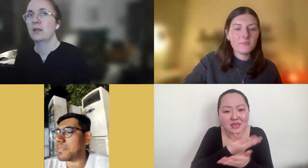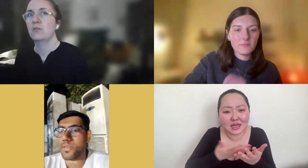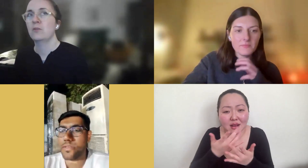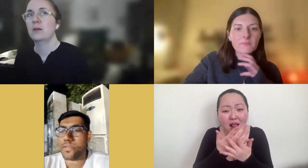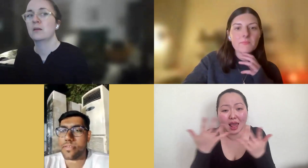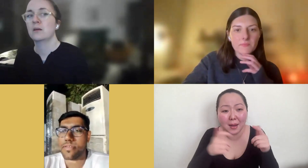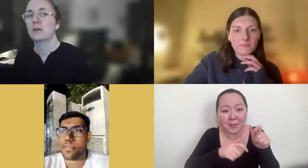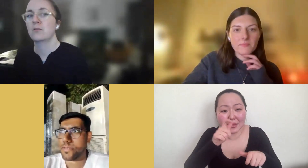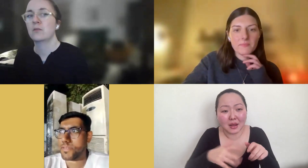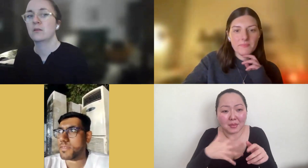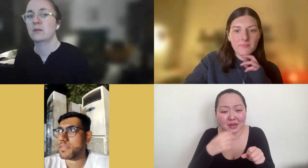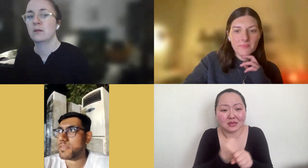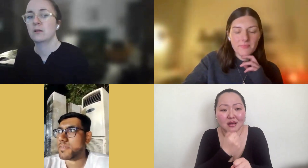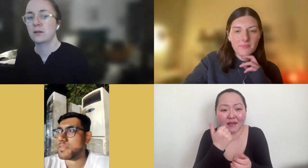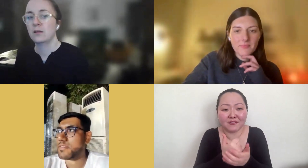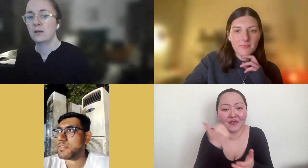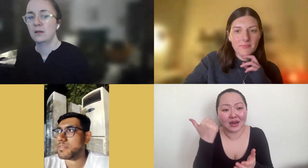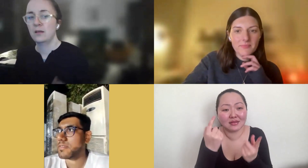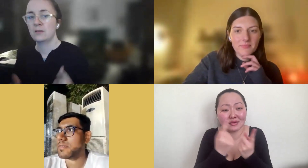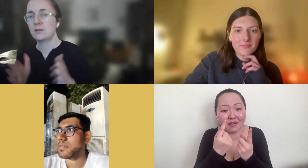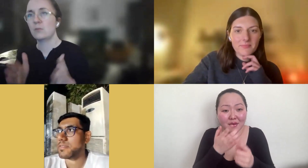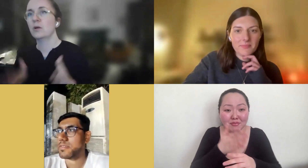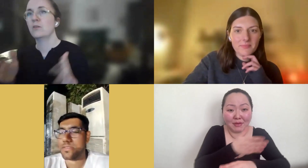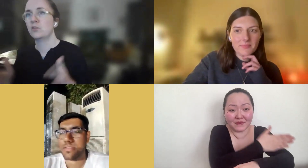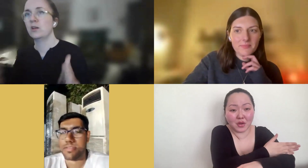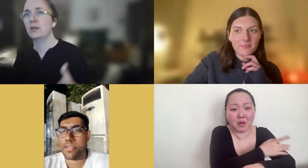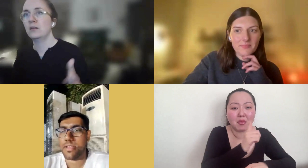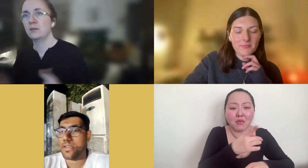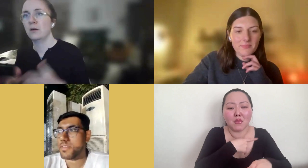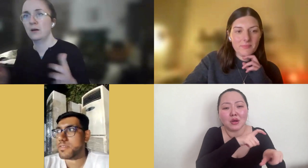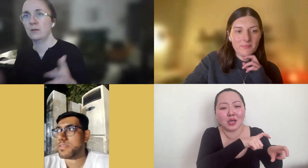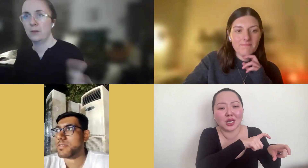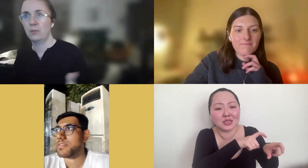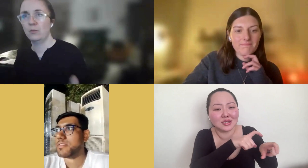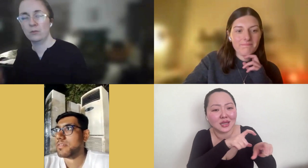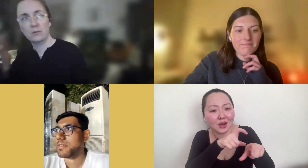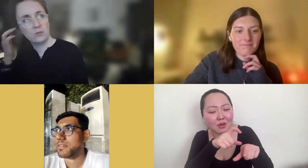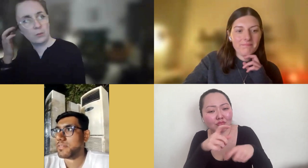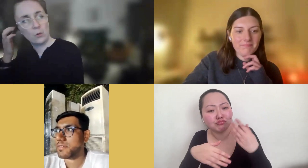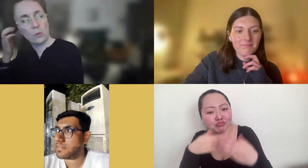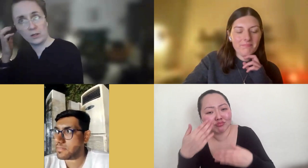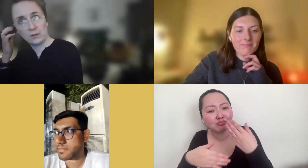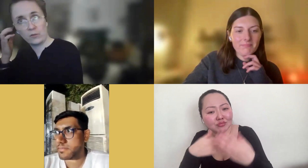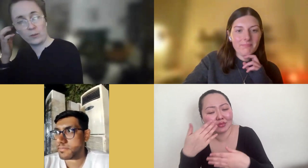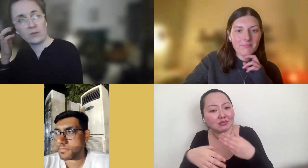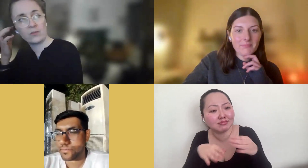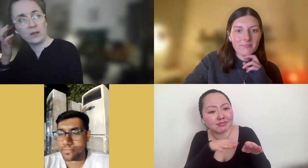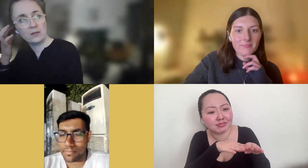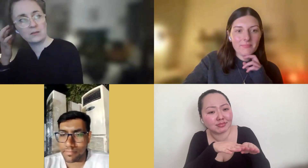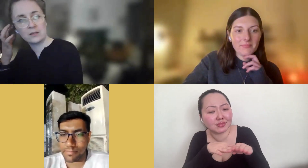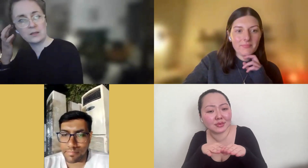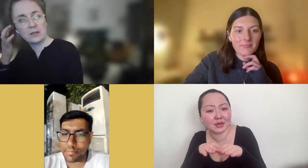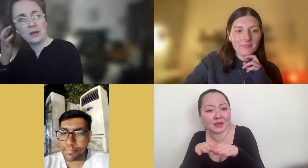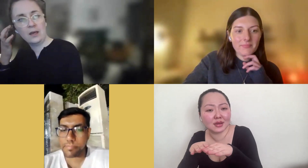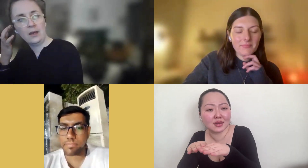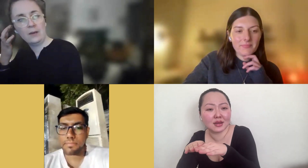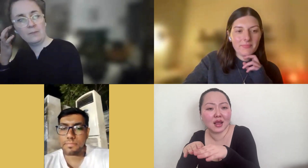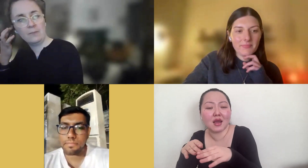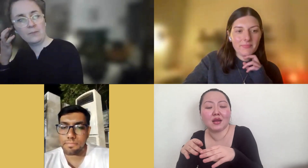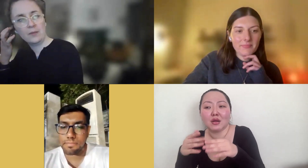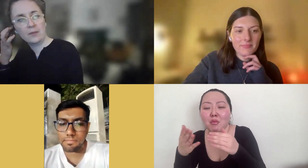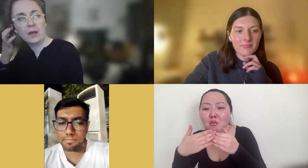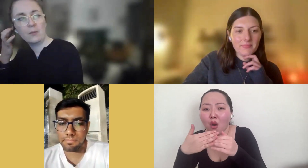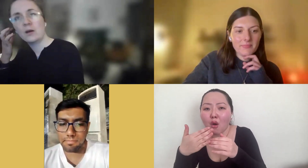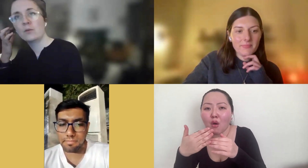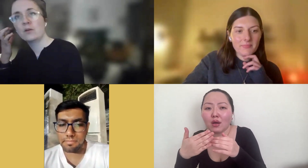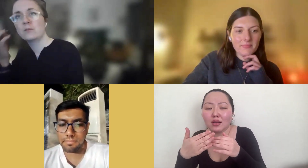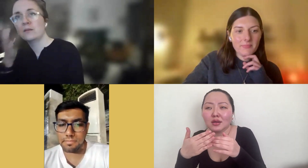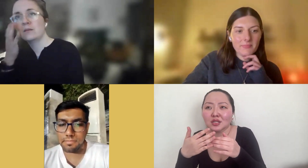and be somewhere on the journey for more people doing more work in this space. I want it to be